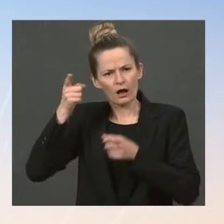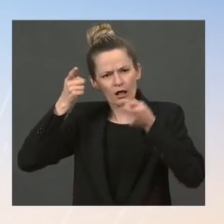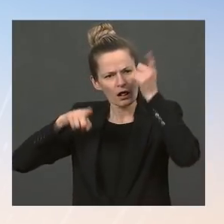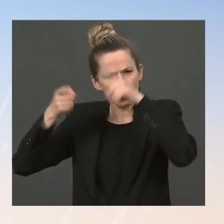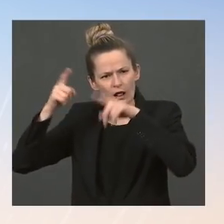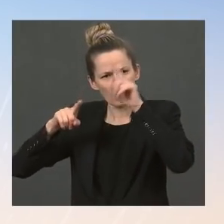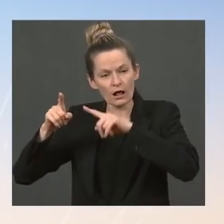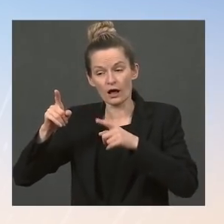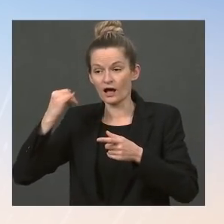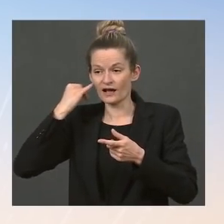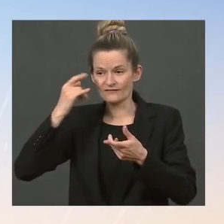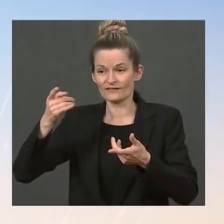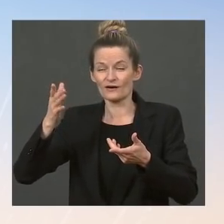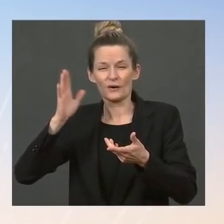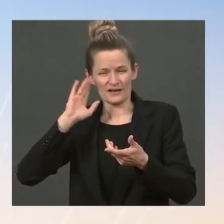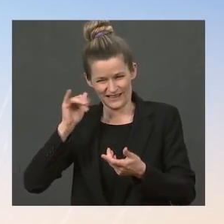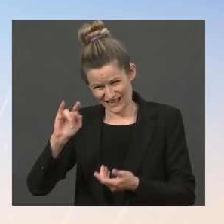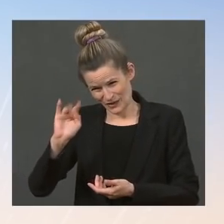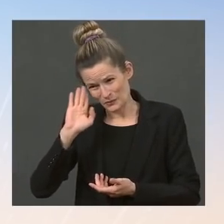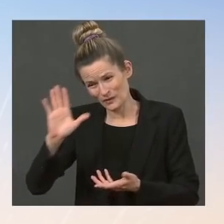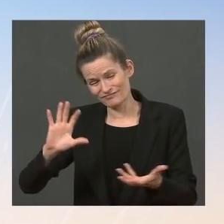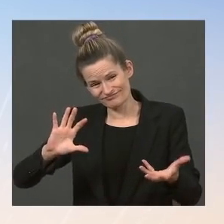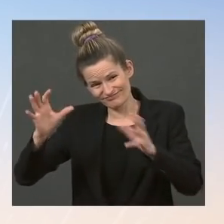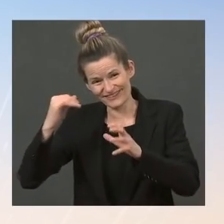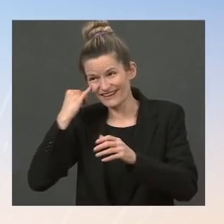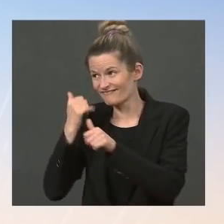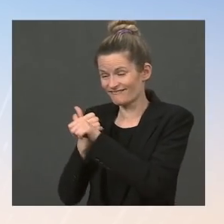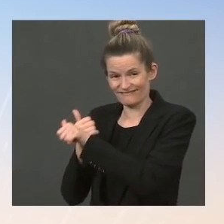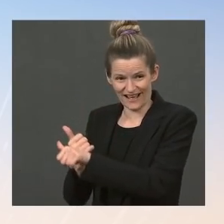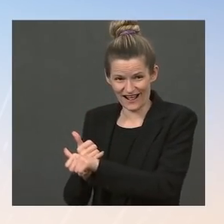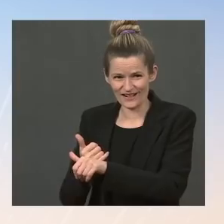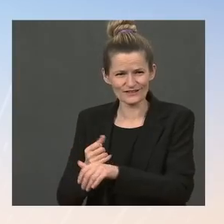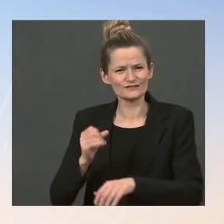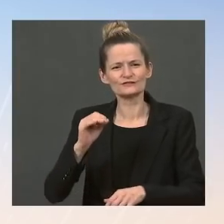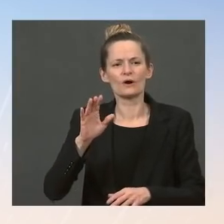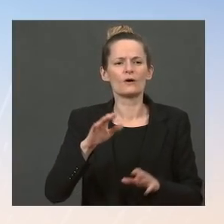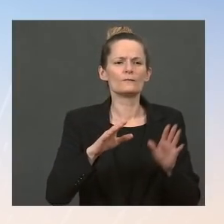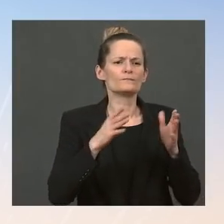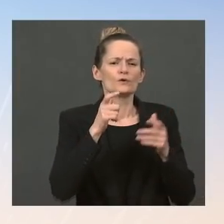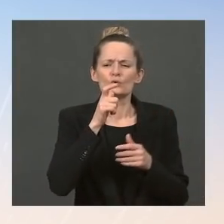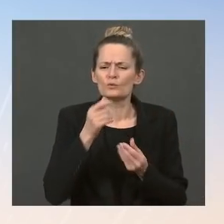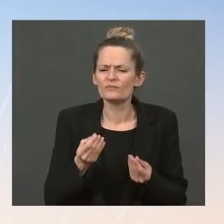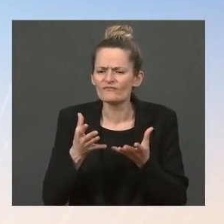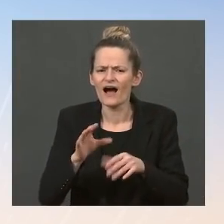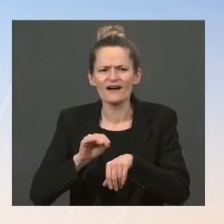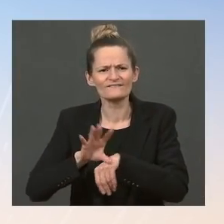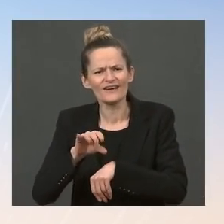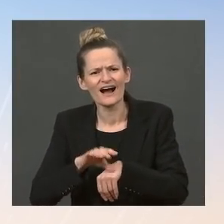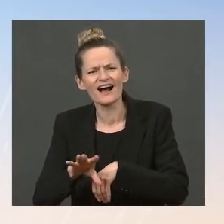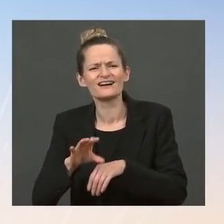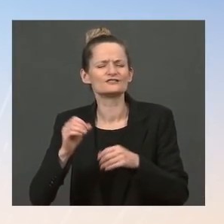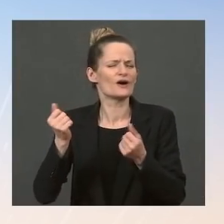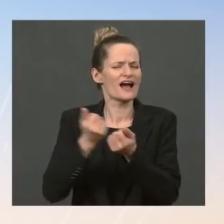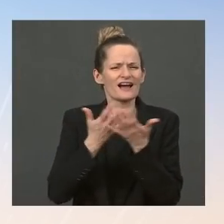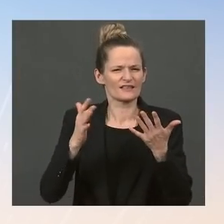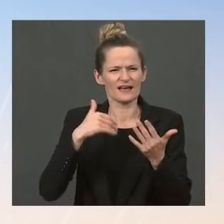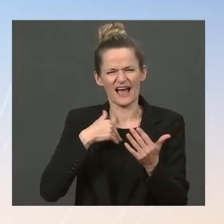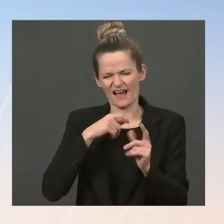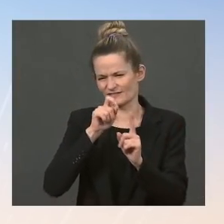In terms of the mechanisms of who provided what advice through what forum, I'm just not going to get into that level of detail from here. The Press: But did they President hear,